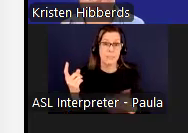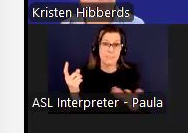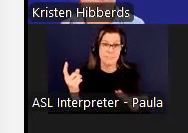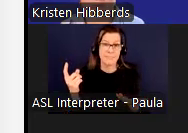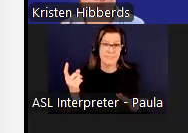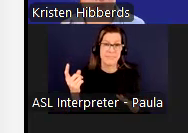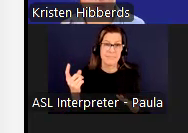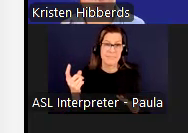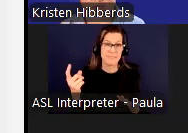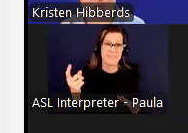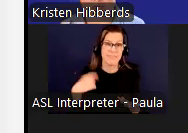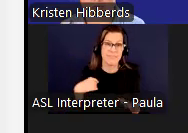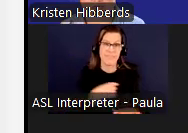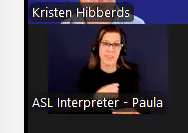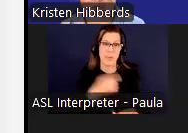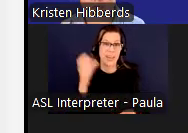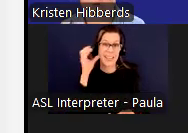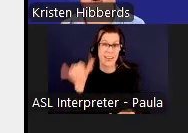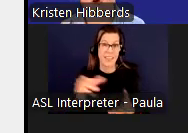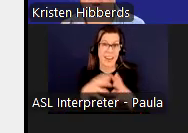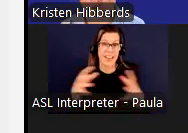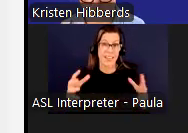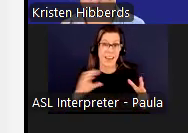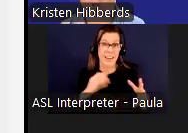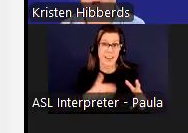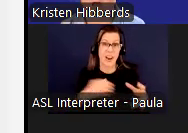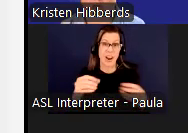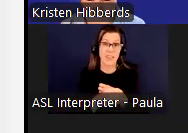we hear that a lot in our office that something happened.